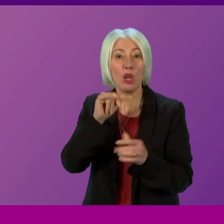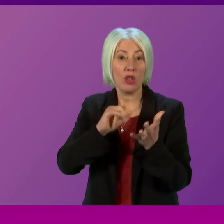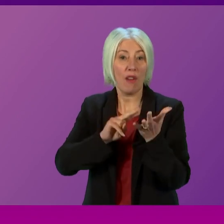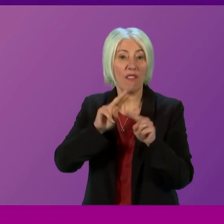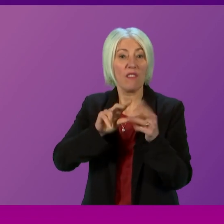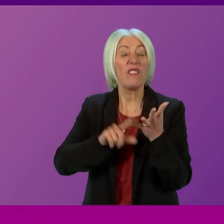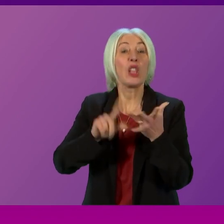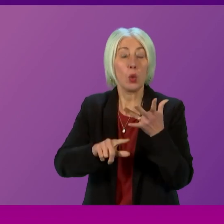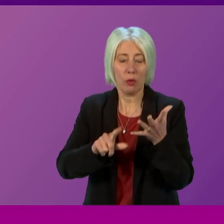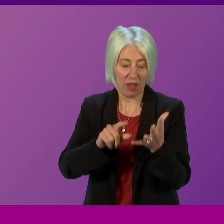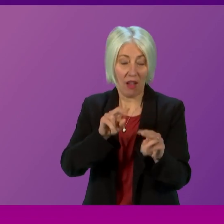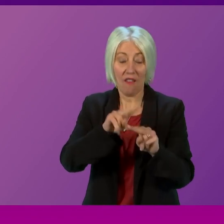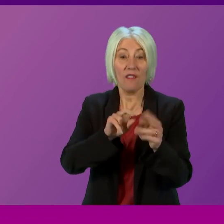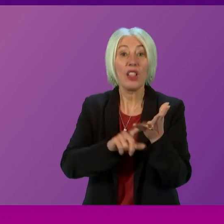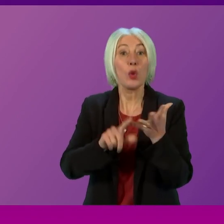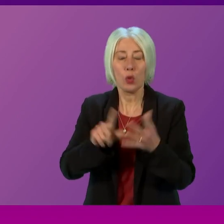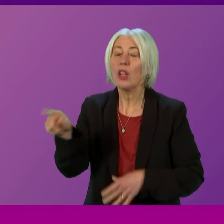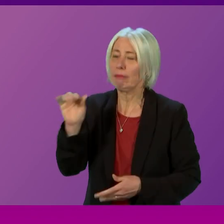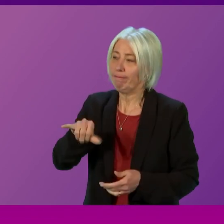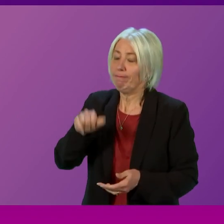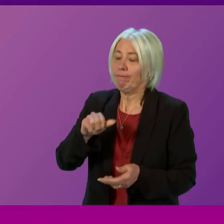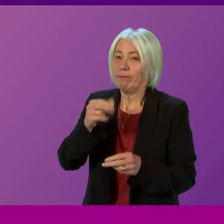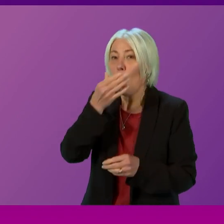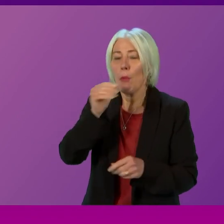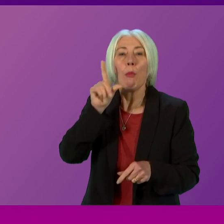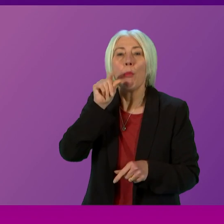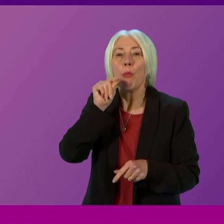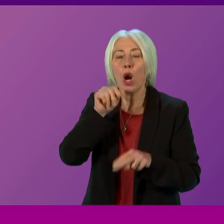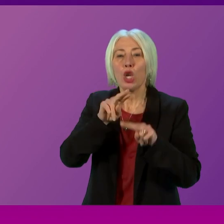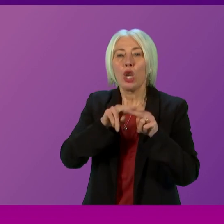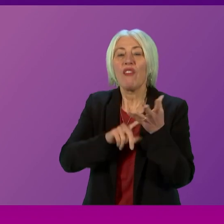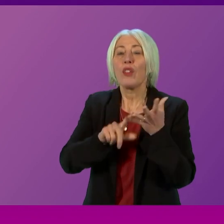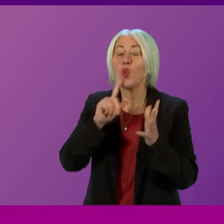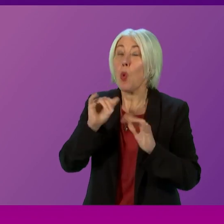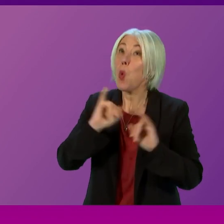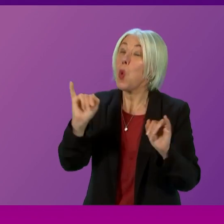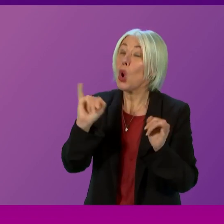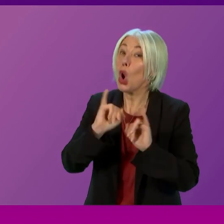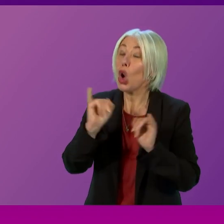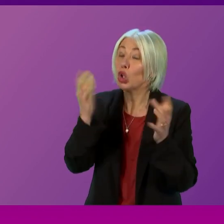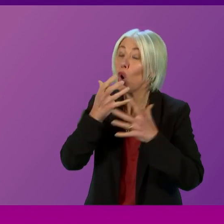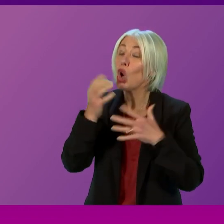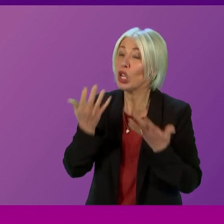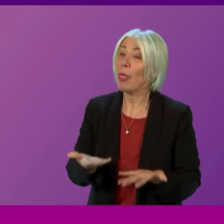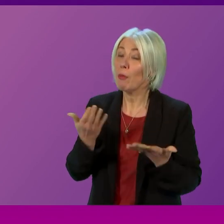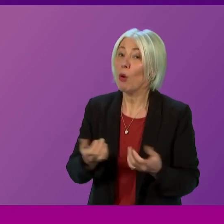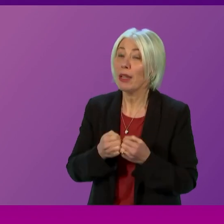Bird flu is a significant concern right now, and both the chief vet and the cabinet secretary,